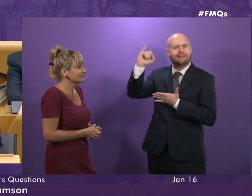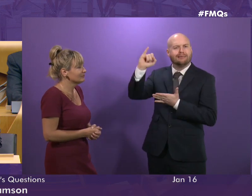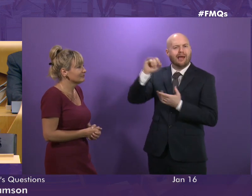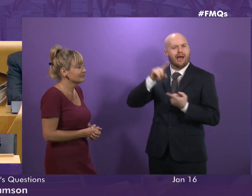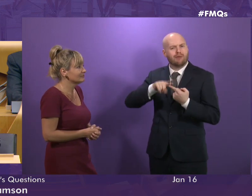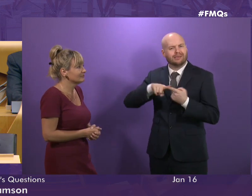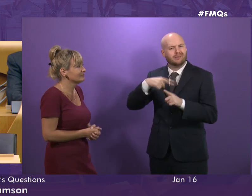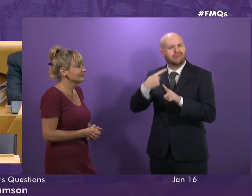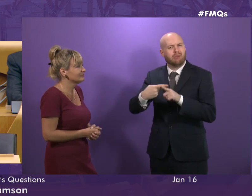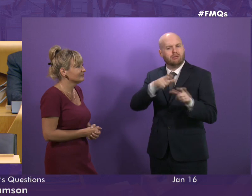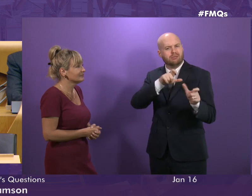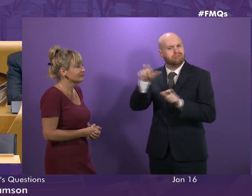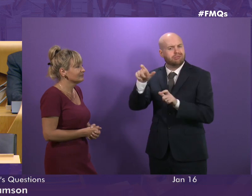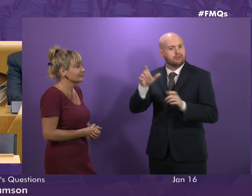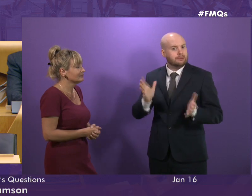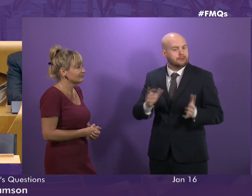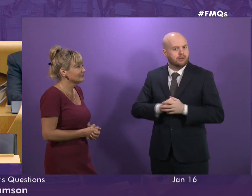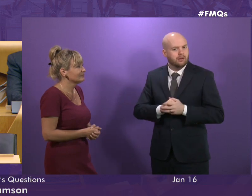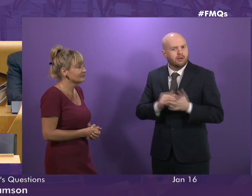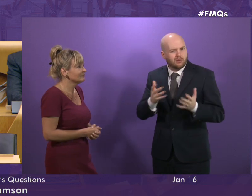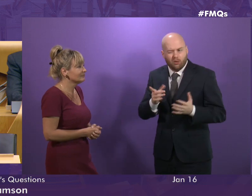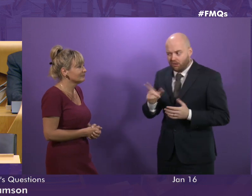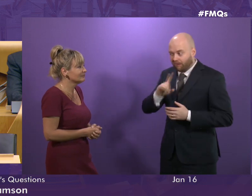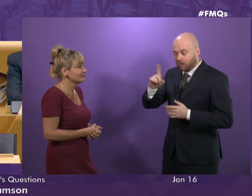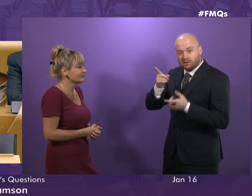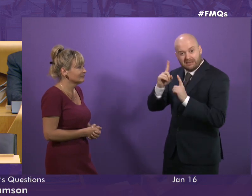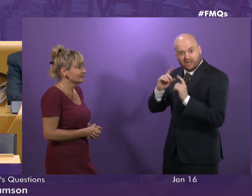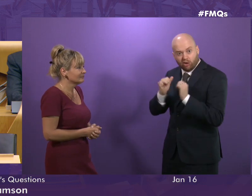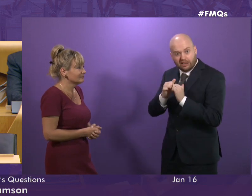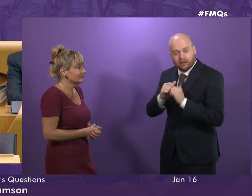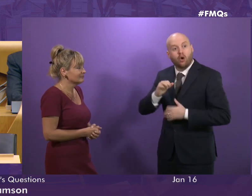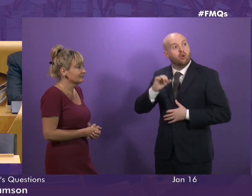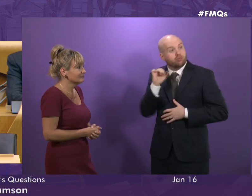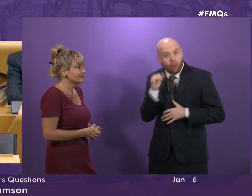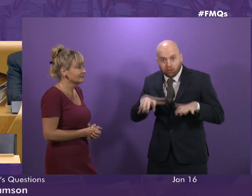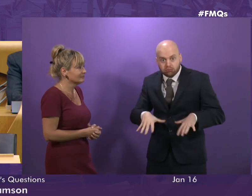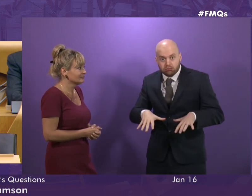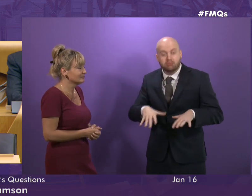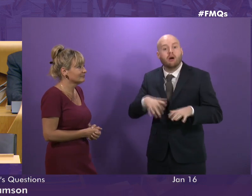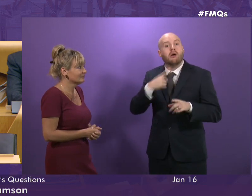Does the First Minister agree that Scotland and our European neighbours reap huge cultural